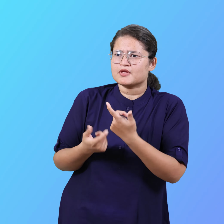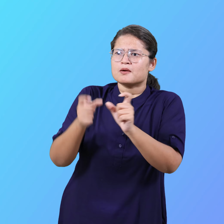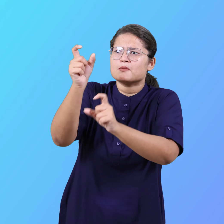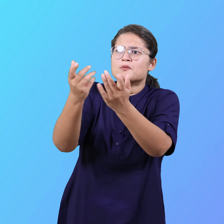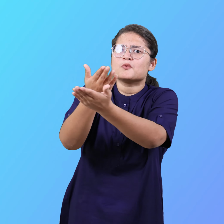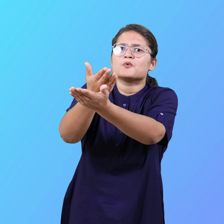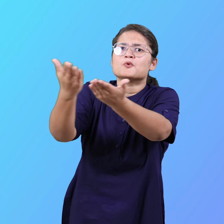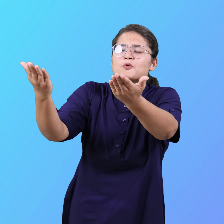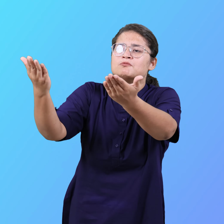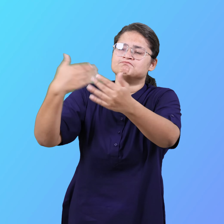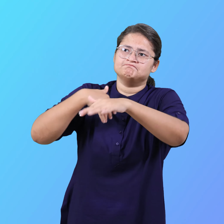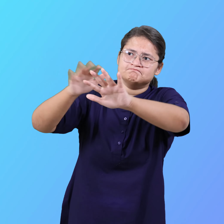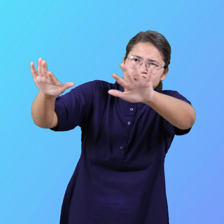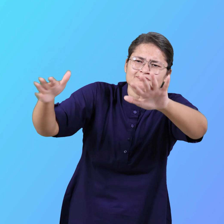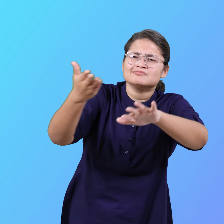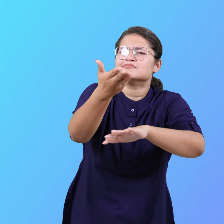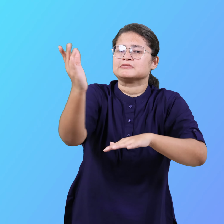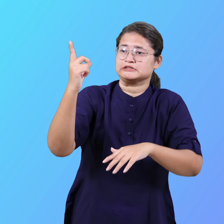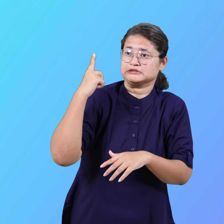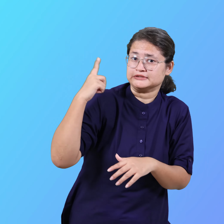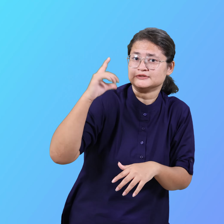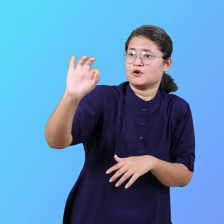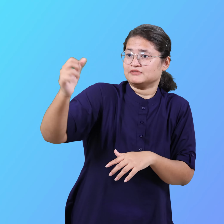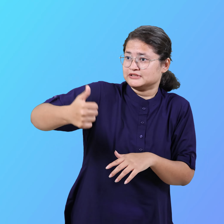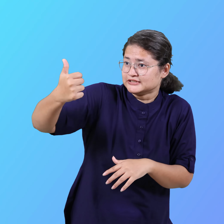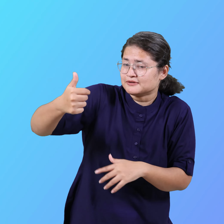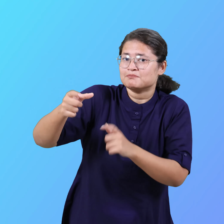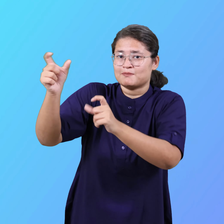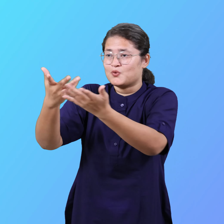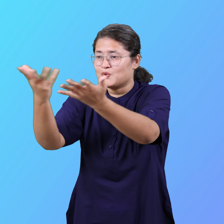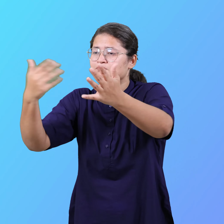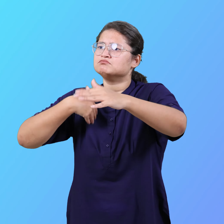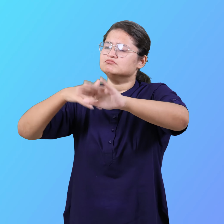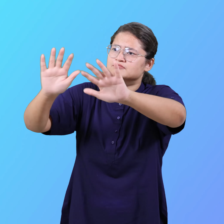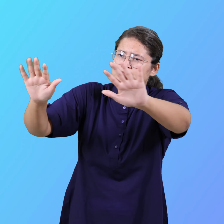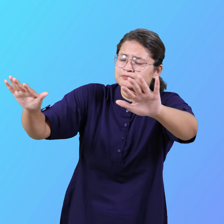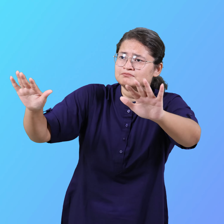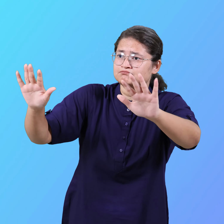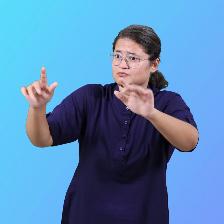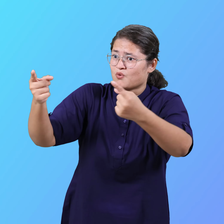Then I spoke to the leaders, the officials and the rest of the people.